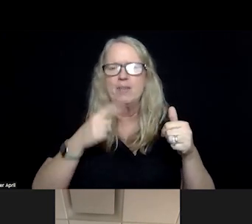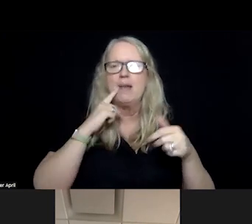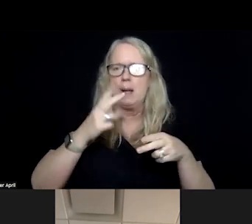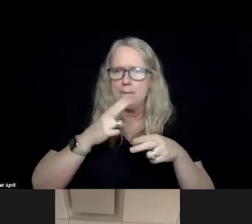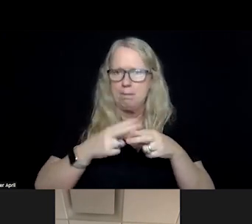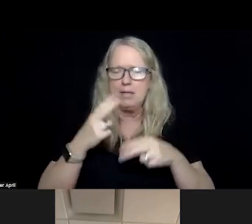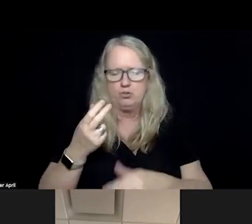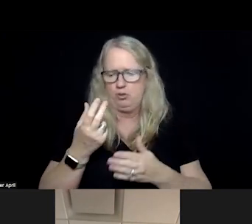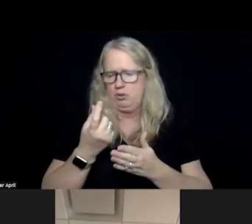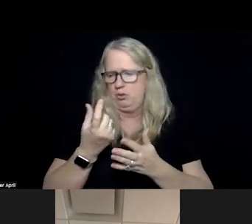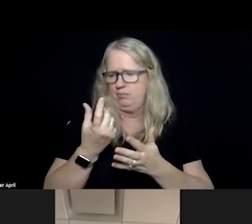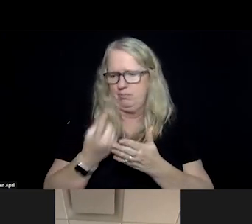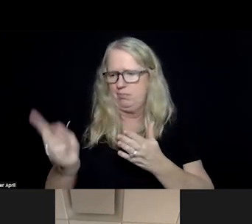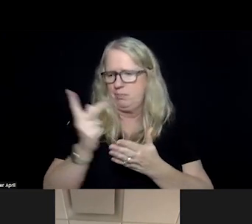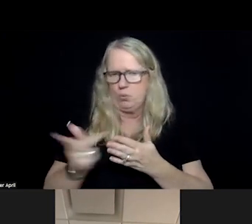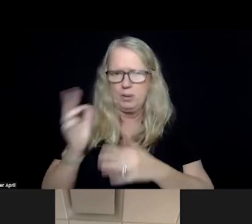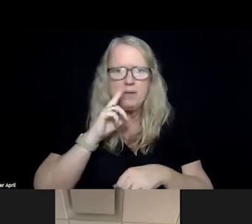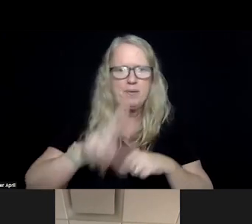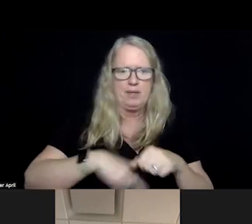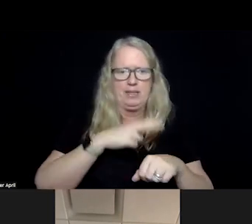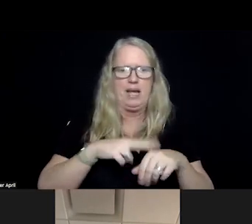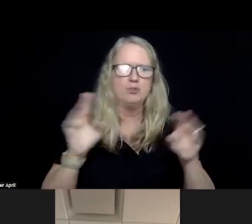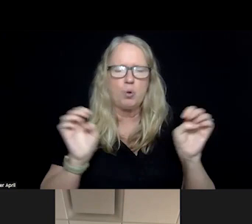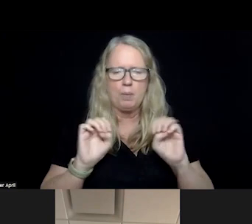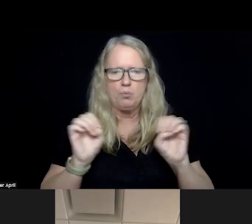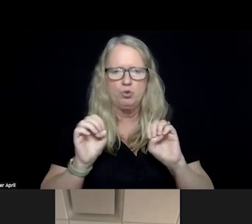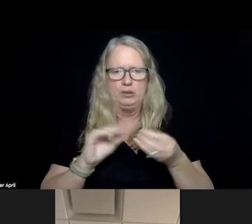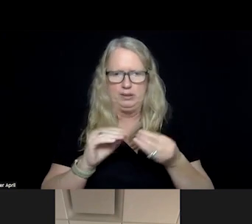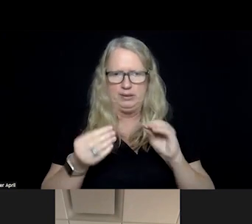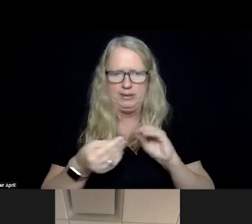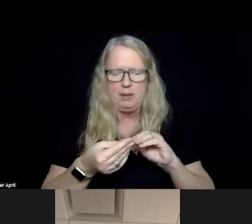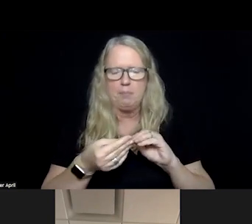WEEKS AGO THAT THE NATIONAL EMERGENCY NUMBER ASSOCIATION,